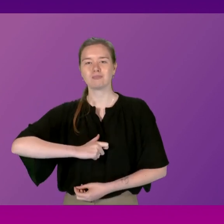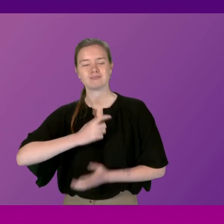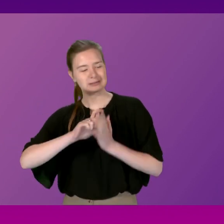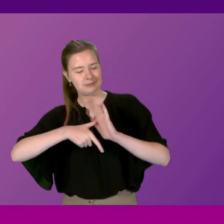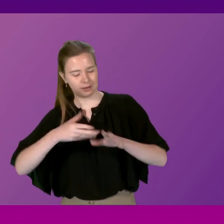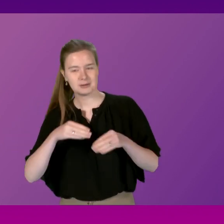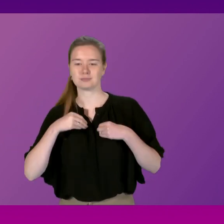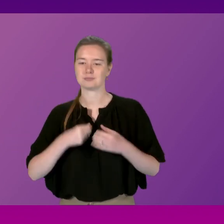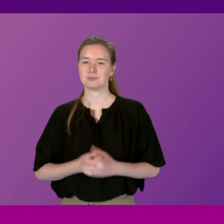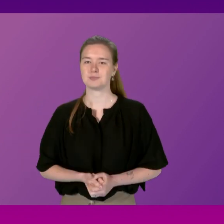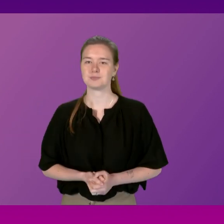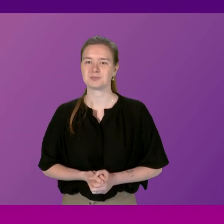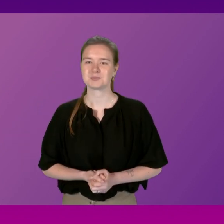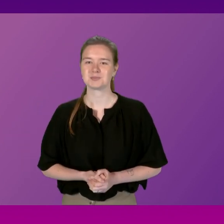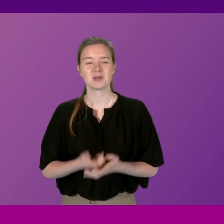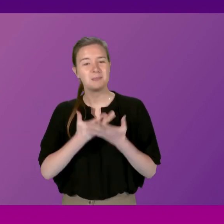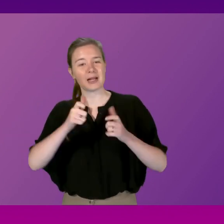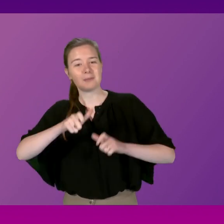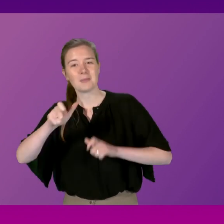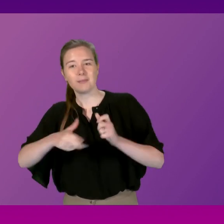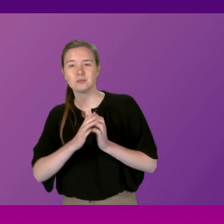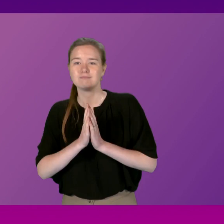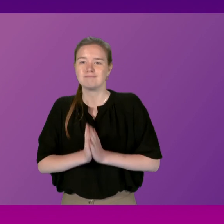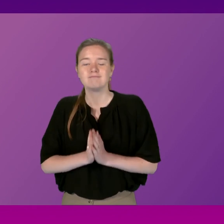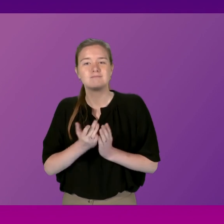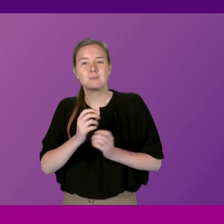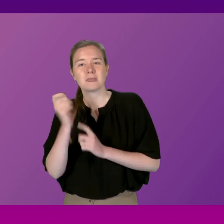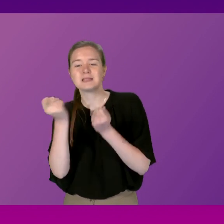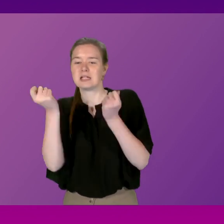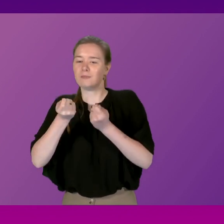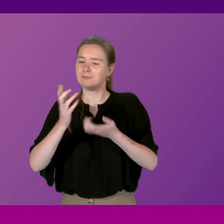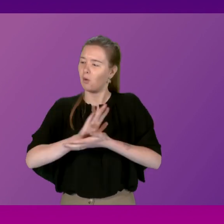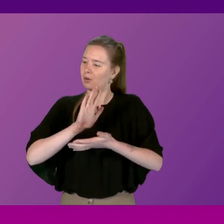As many people of faith and none celebrate various holidays and events at this time of